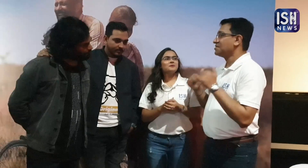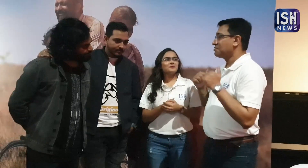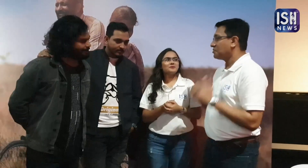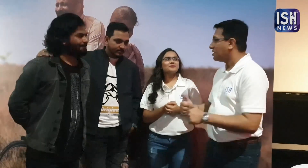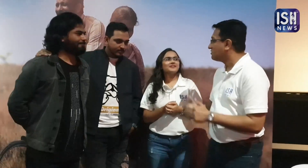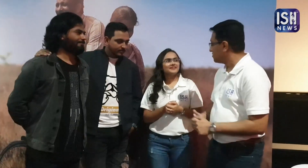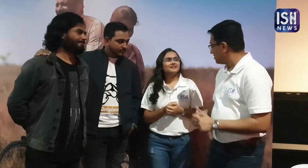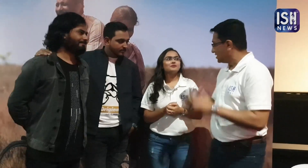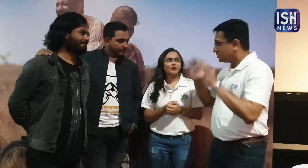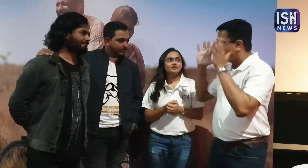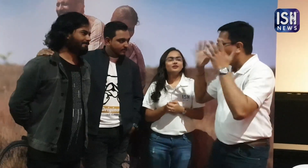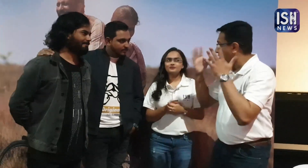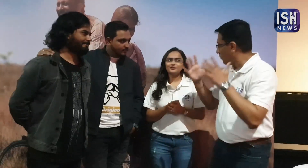Oh ok wonderful!